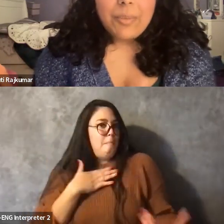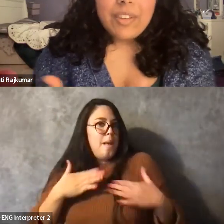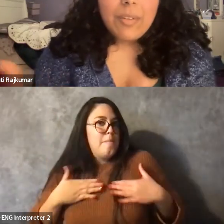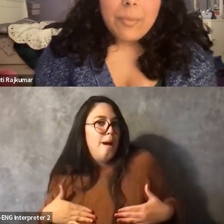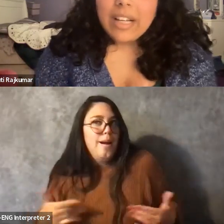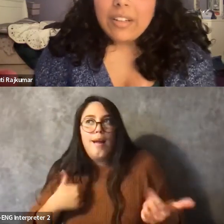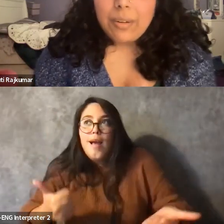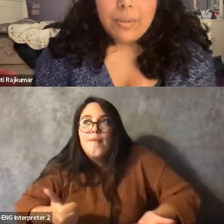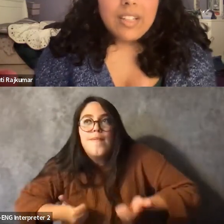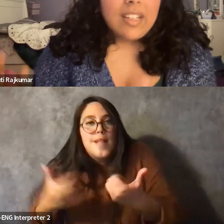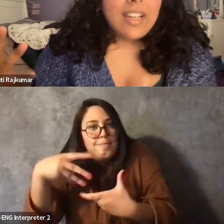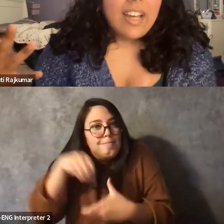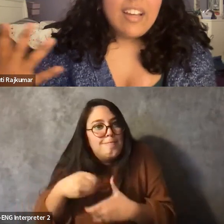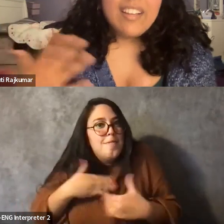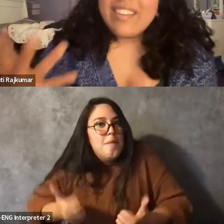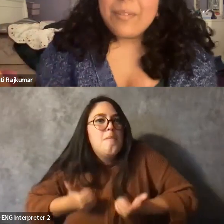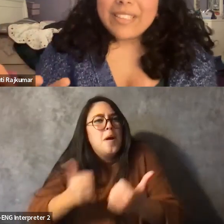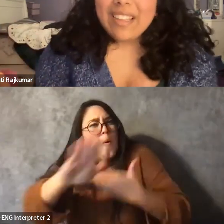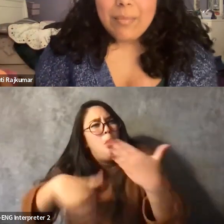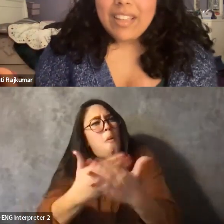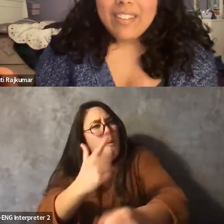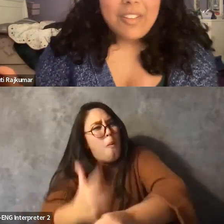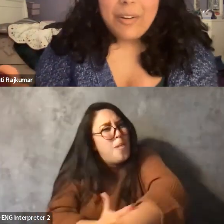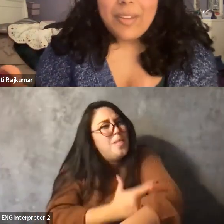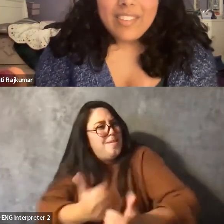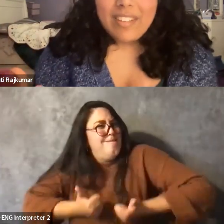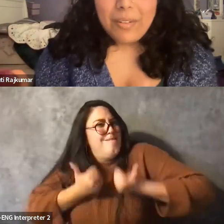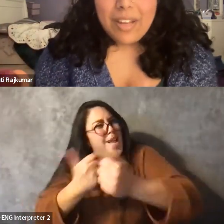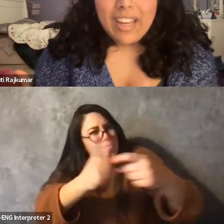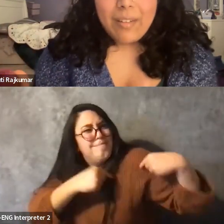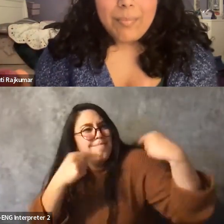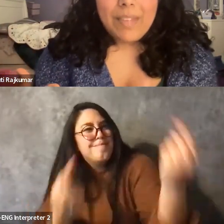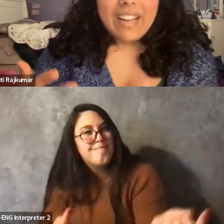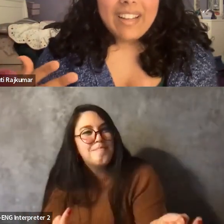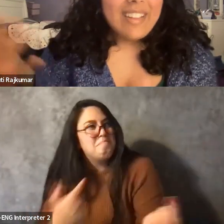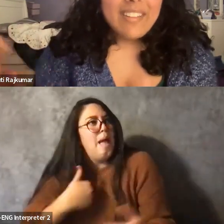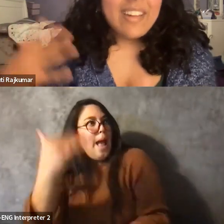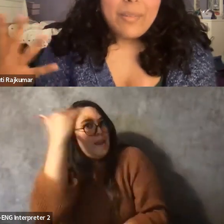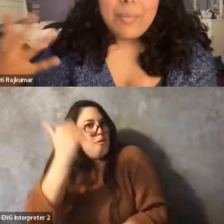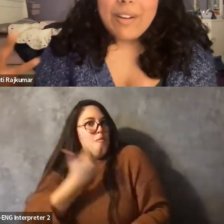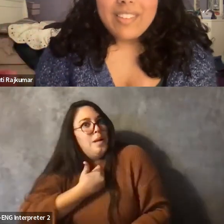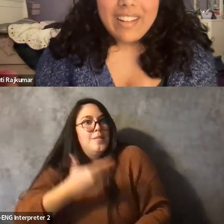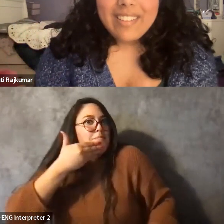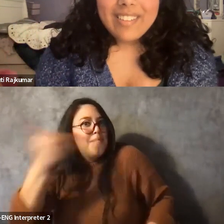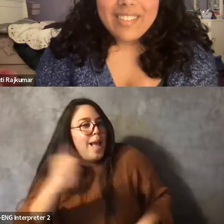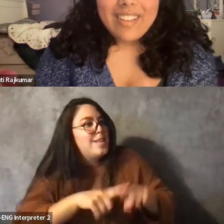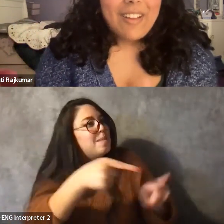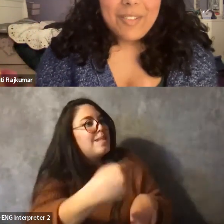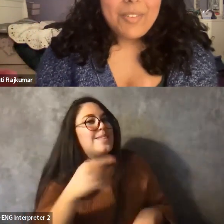It was the only one I knew, and yet, they were telling me, no, that's not okay. And at the end of the day, it was about aesthetics. A lot of it